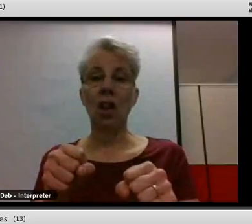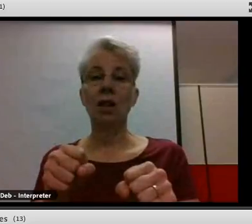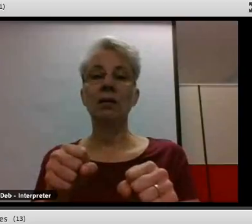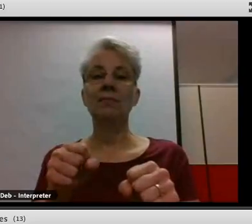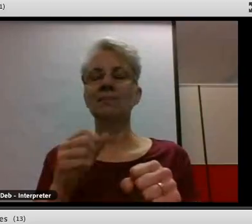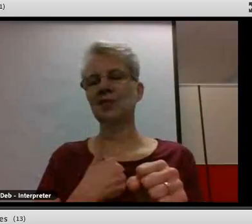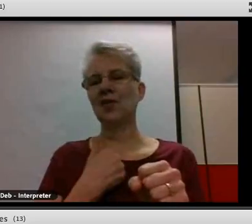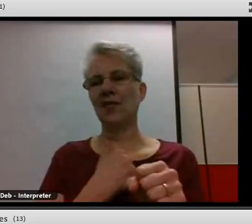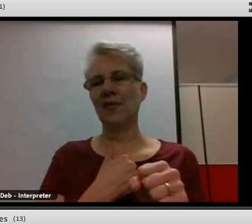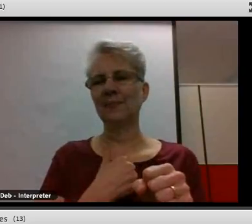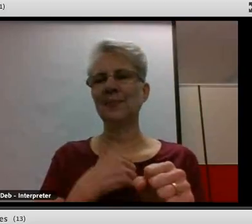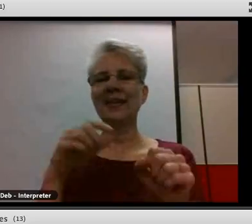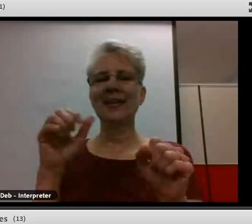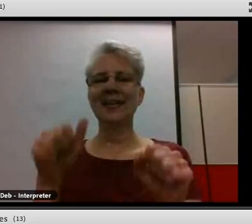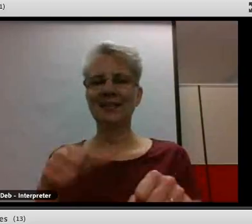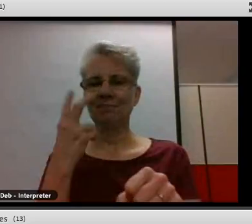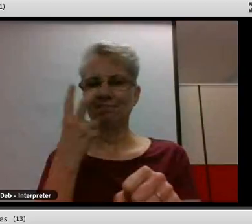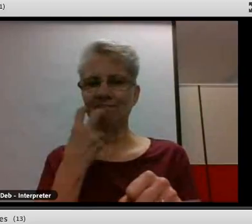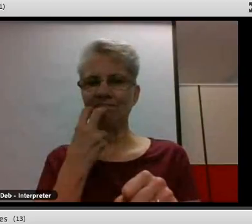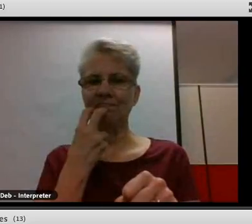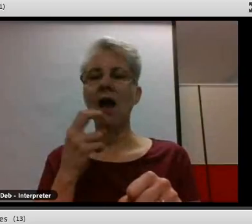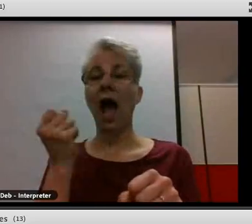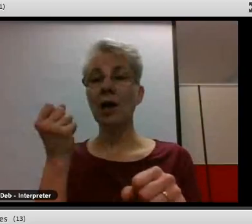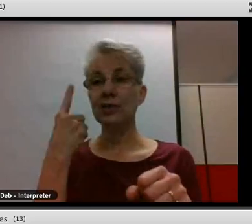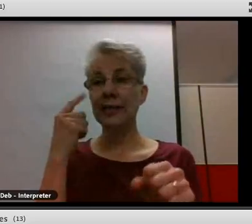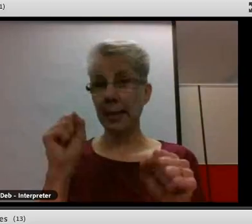which you don't often think of, and it's able --